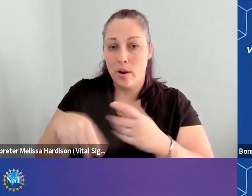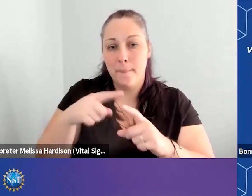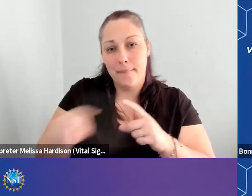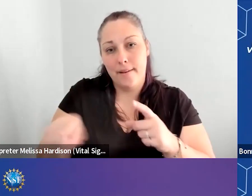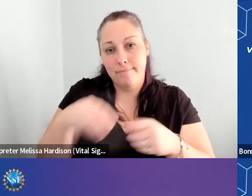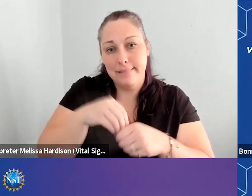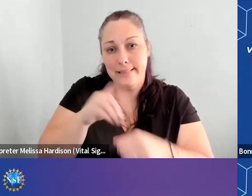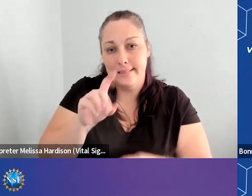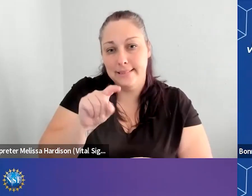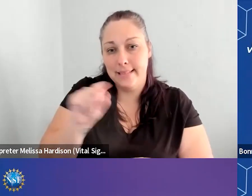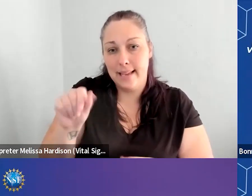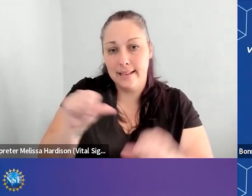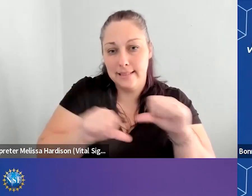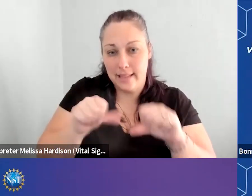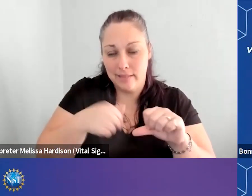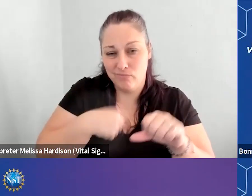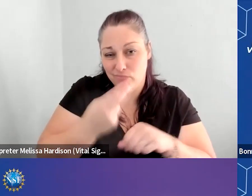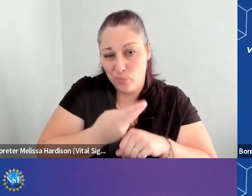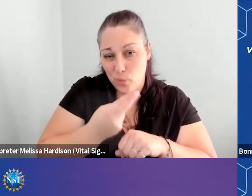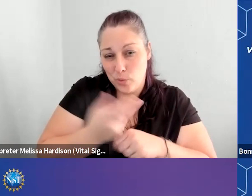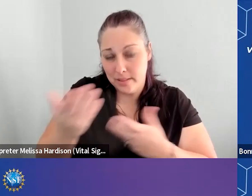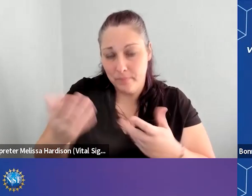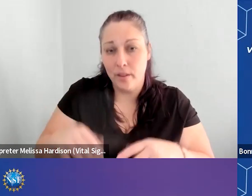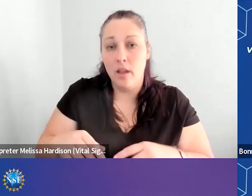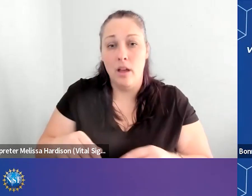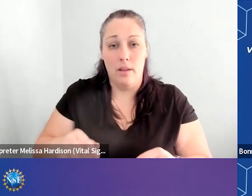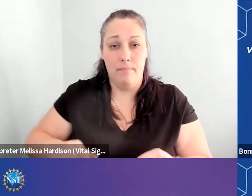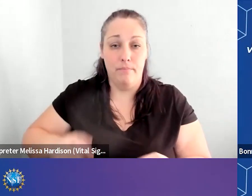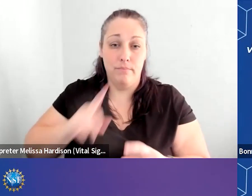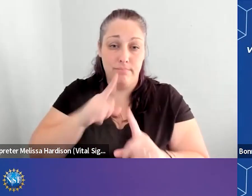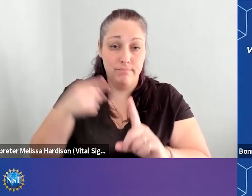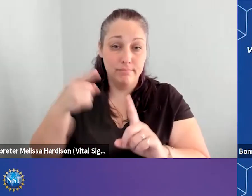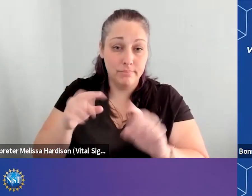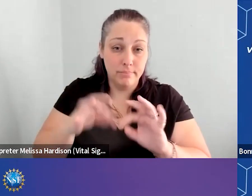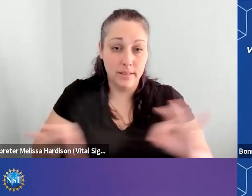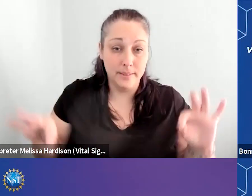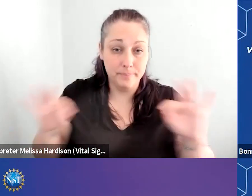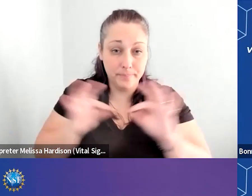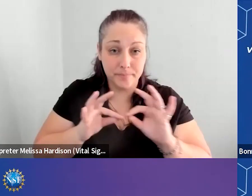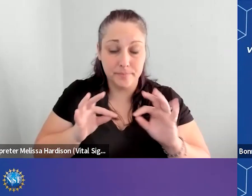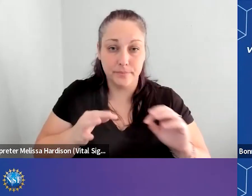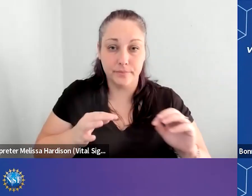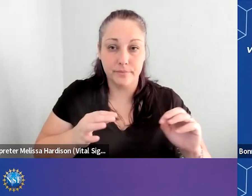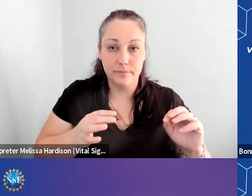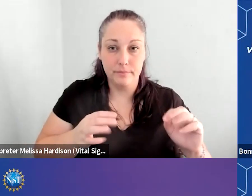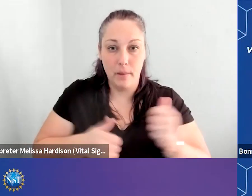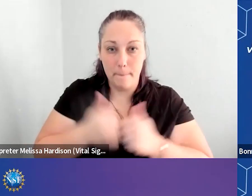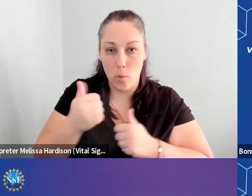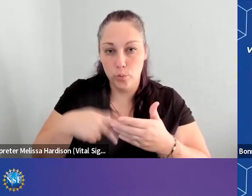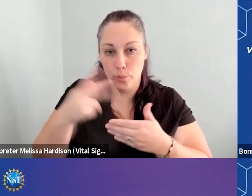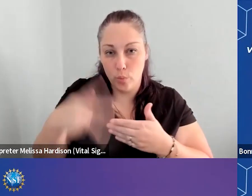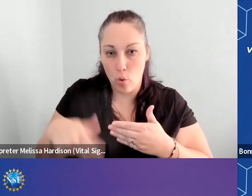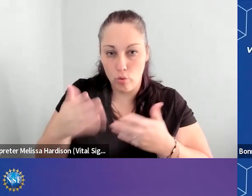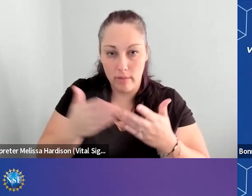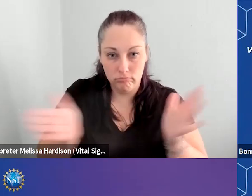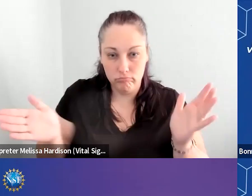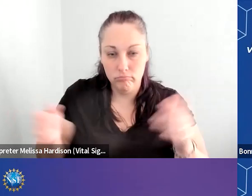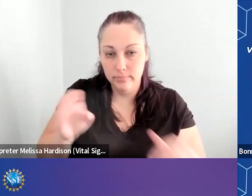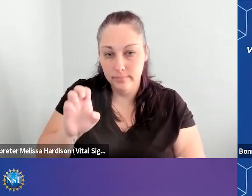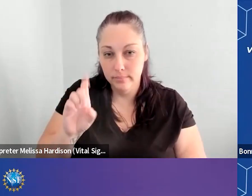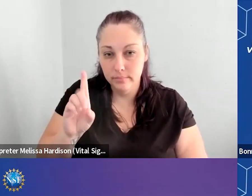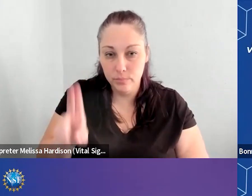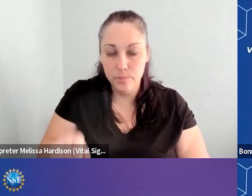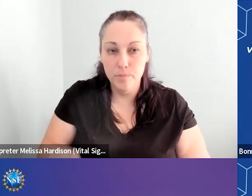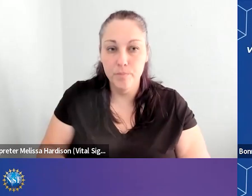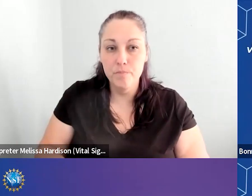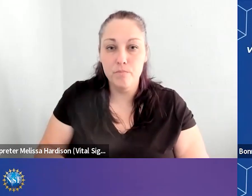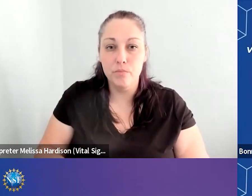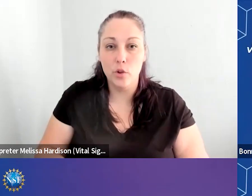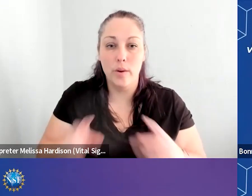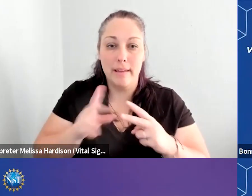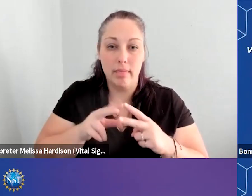And really the key is for most of the programs in EDU, you're either solving a problem